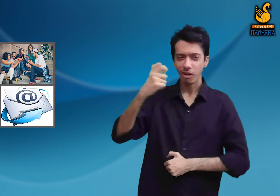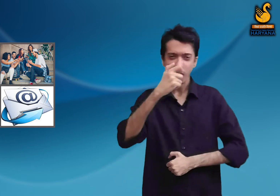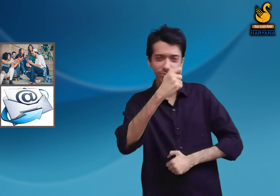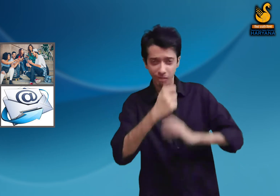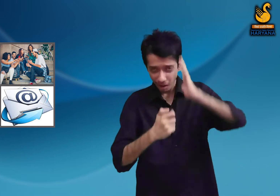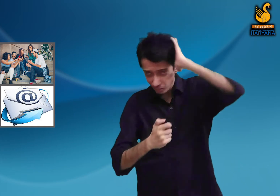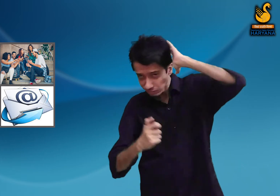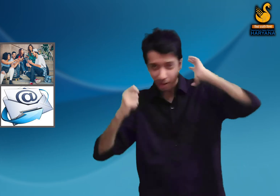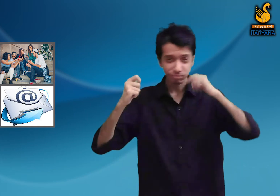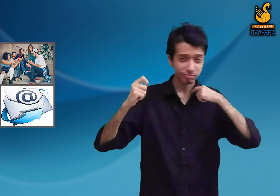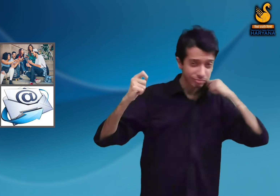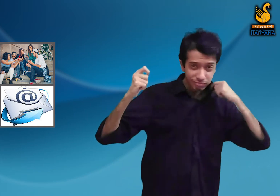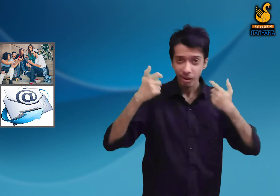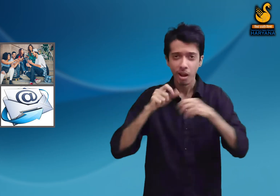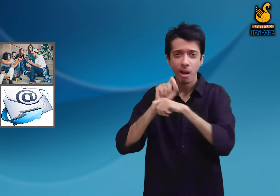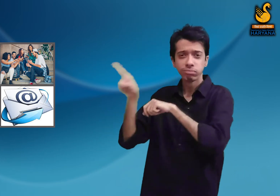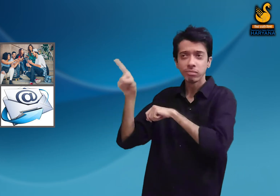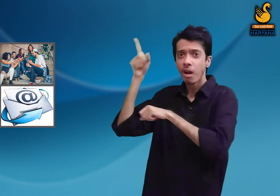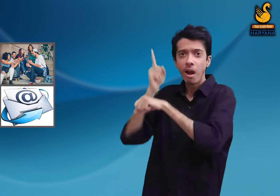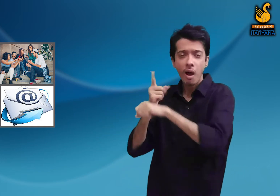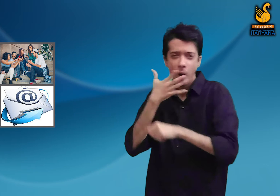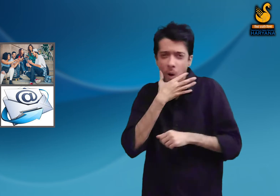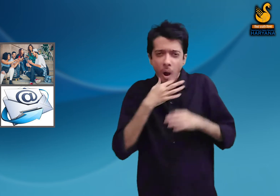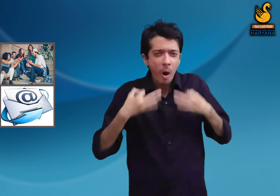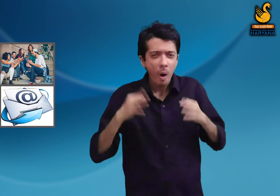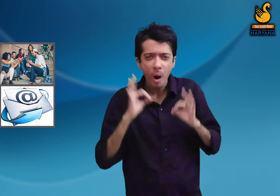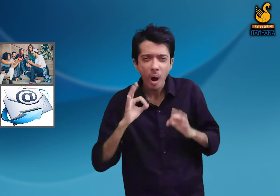which we use to take selfies pictures, which we can share within few minutes.